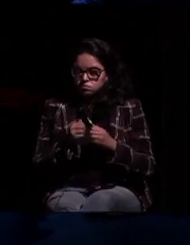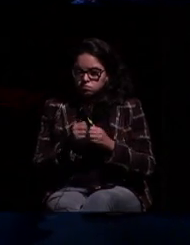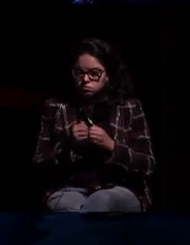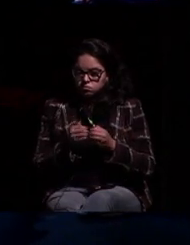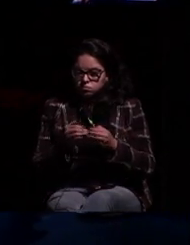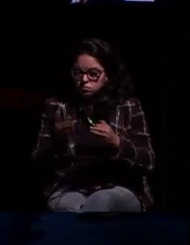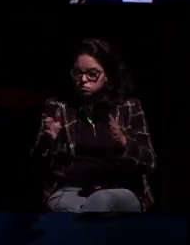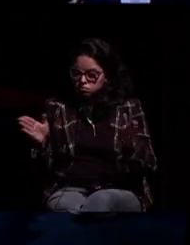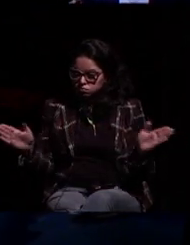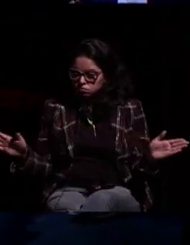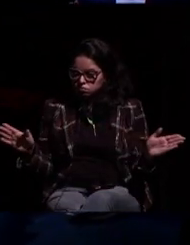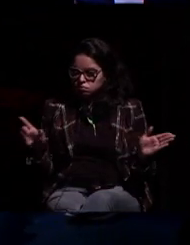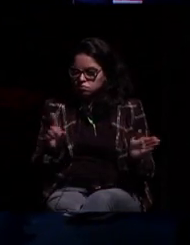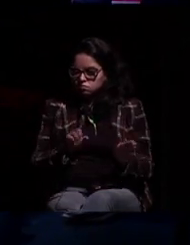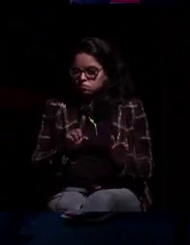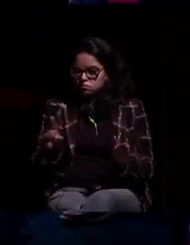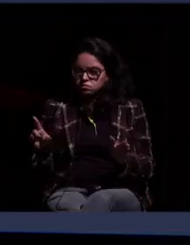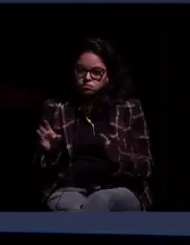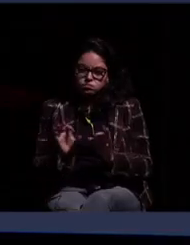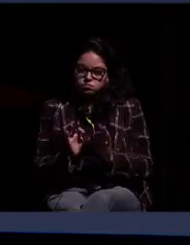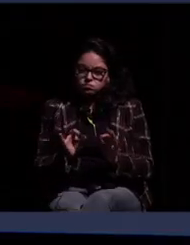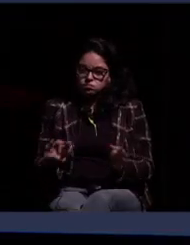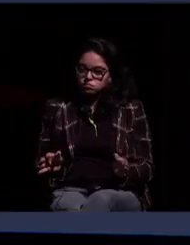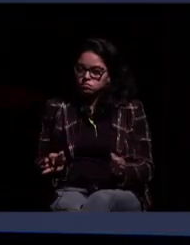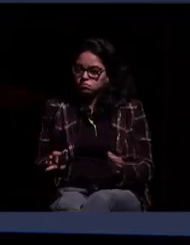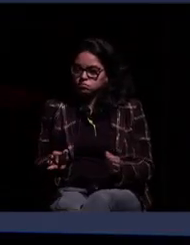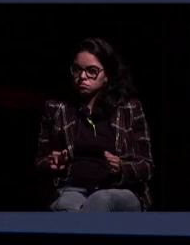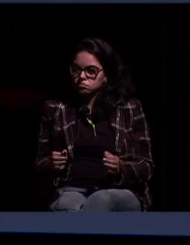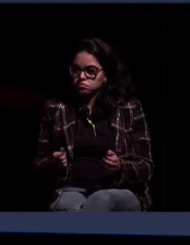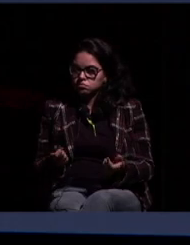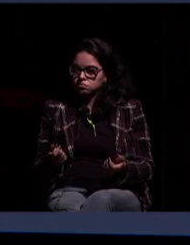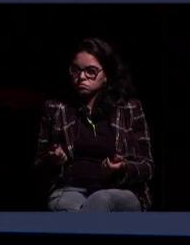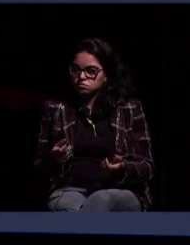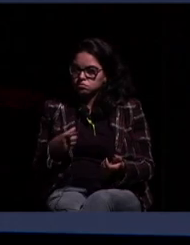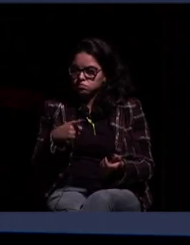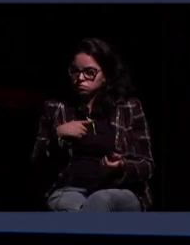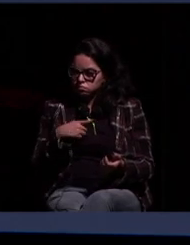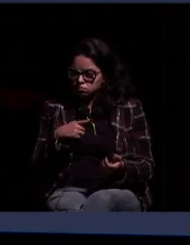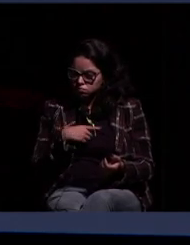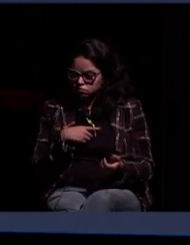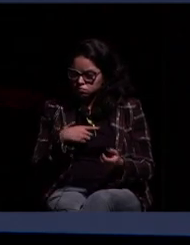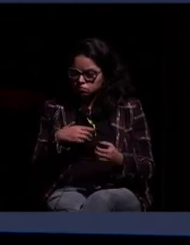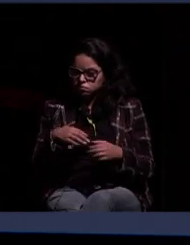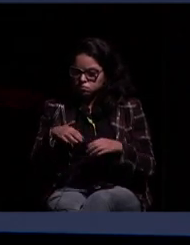and not only vacancies. If we have vacancies let’s fill them up.